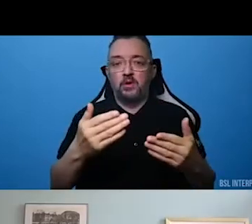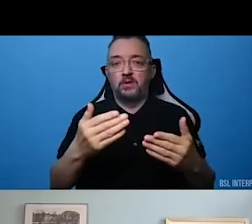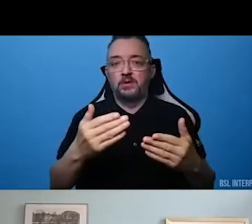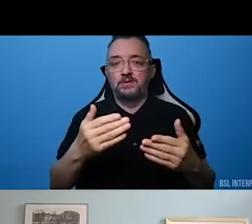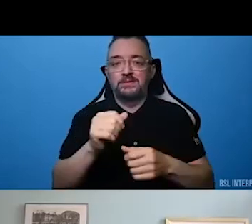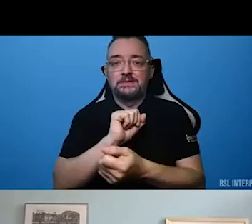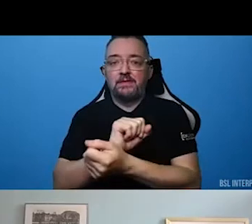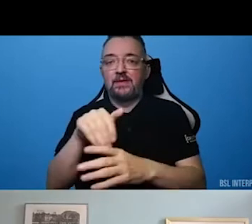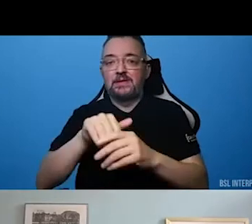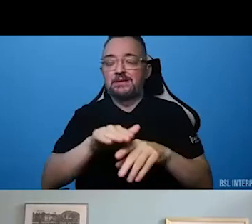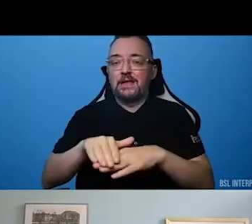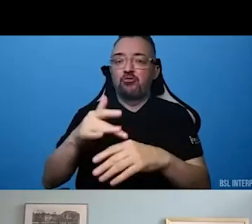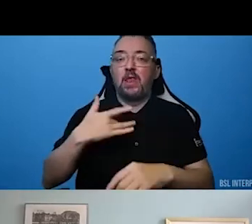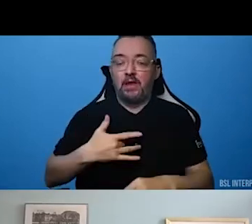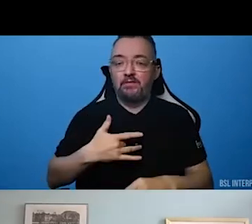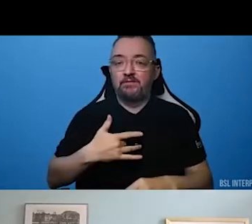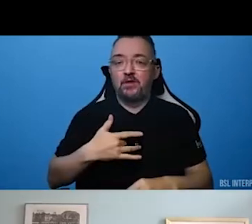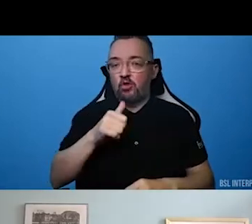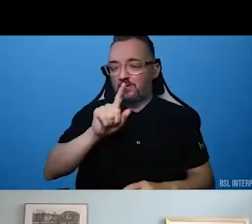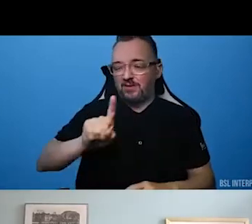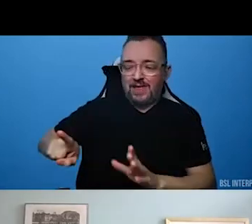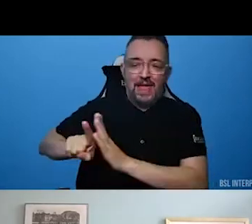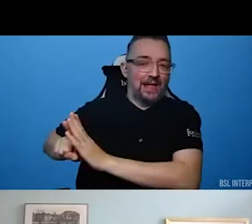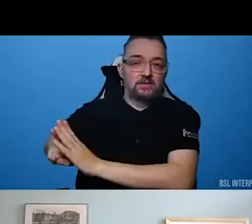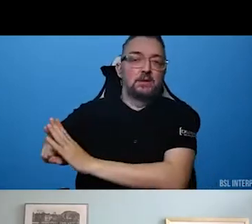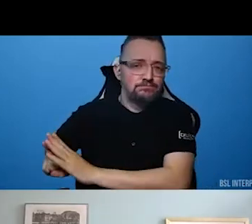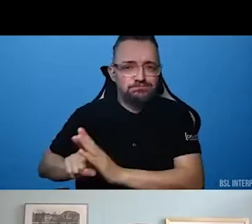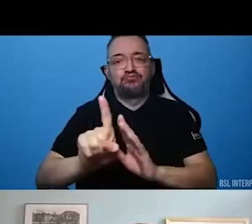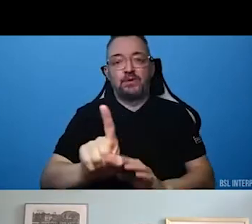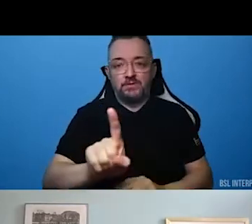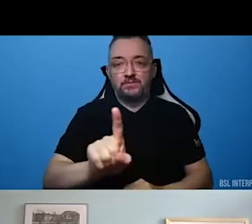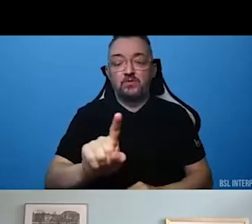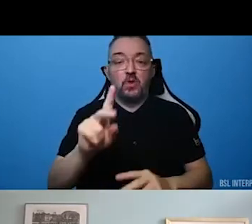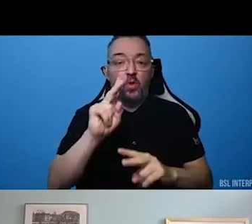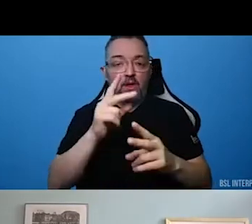the corner of the picture. So we'll pay attention to materials to production